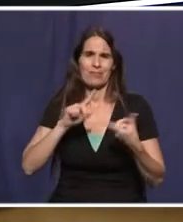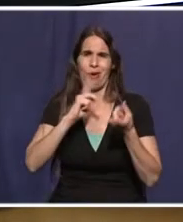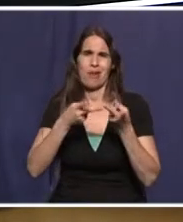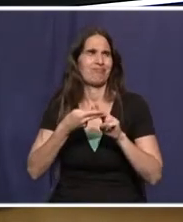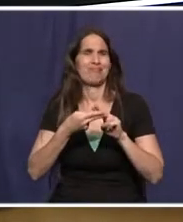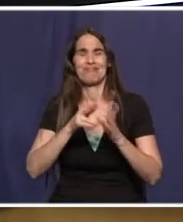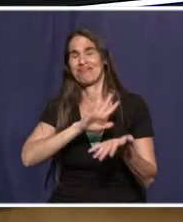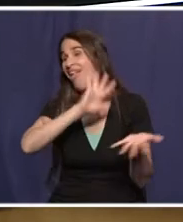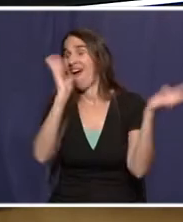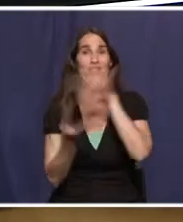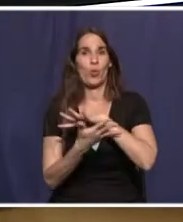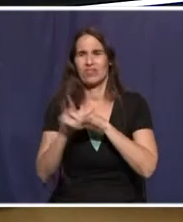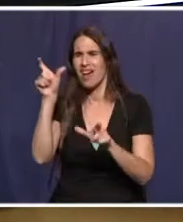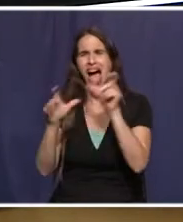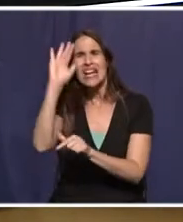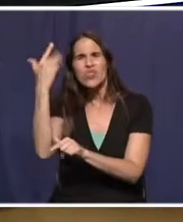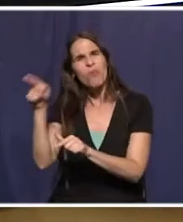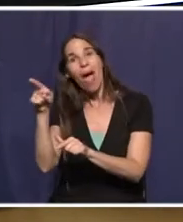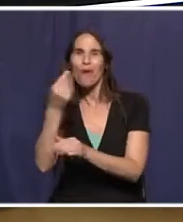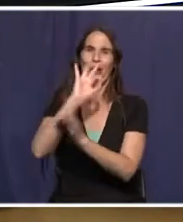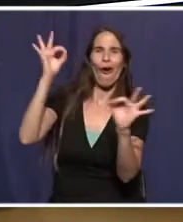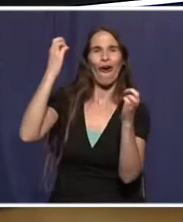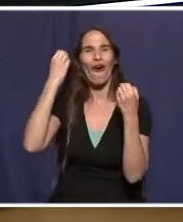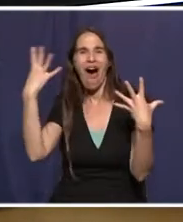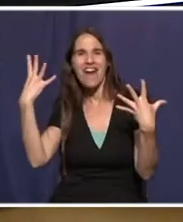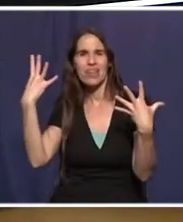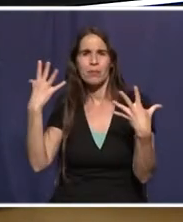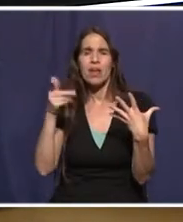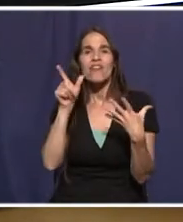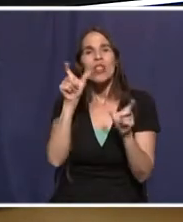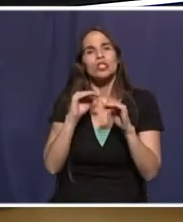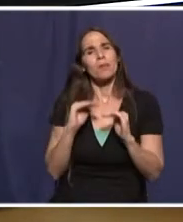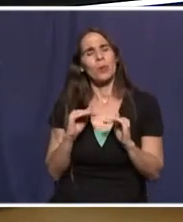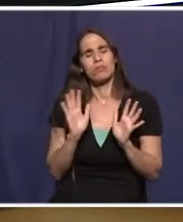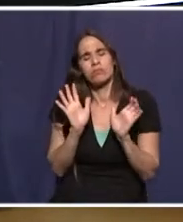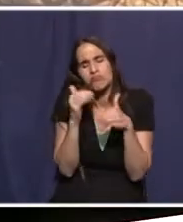where extremists are the stars, and moderates remain indoors, humiliated.